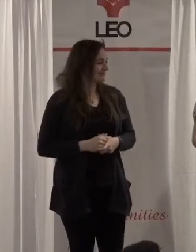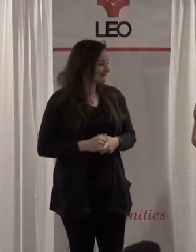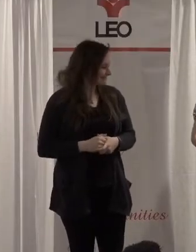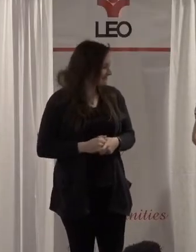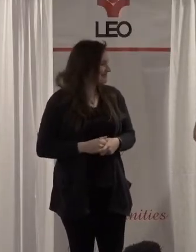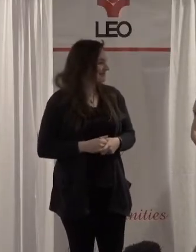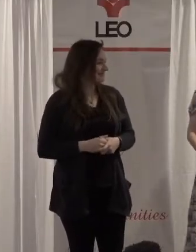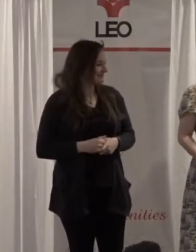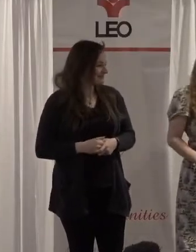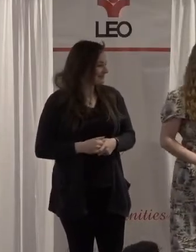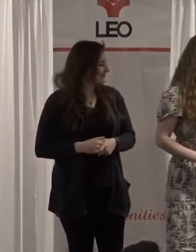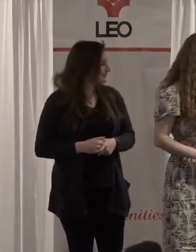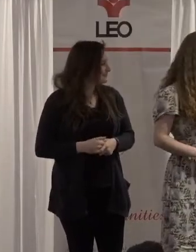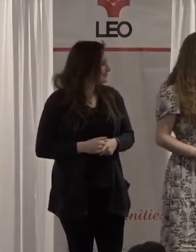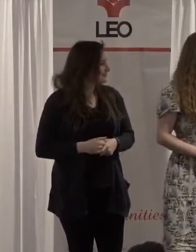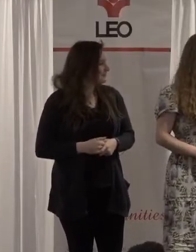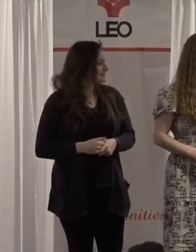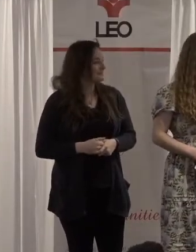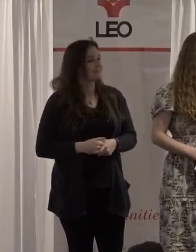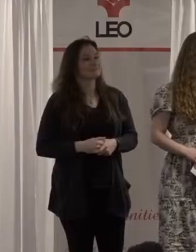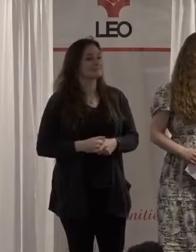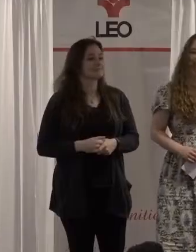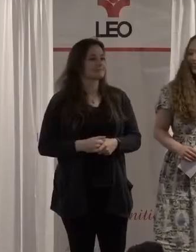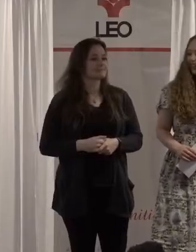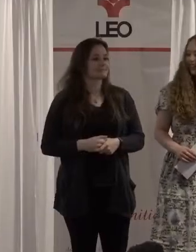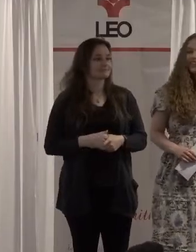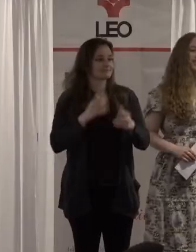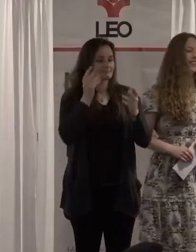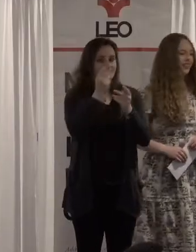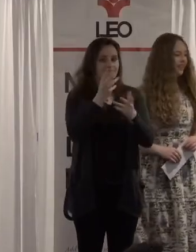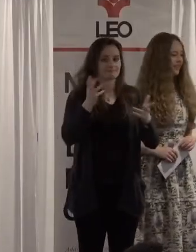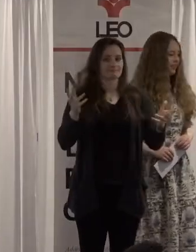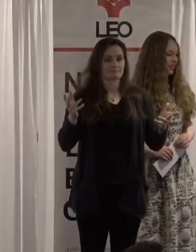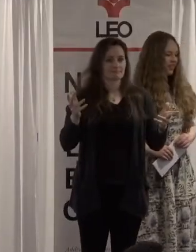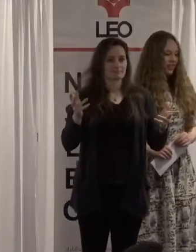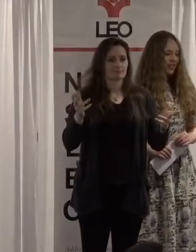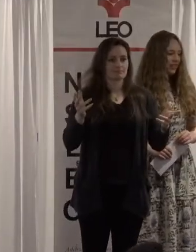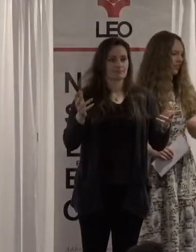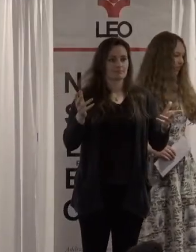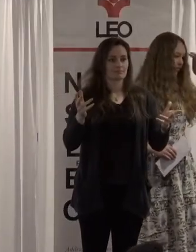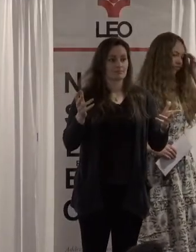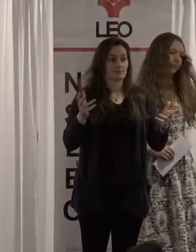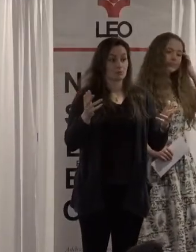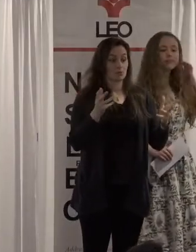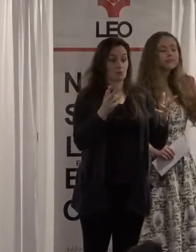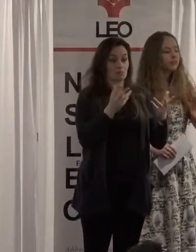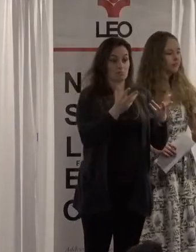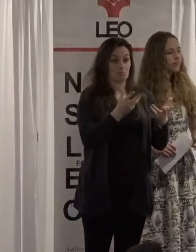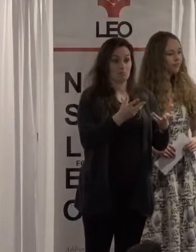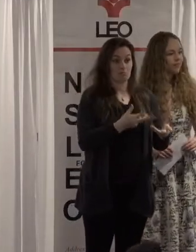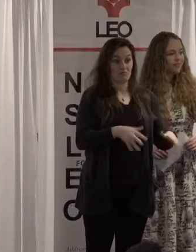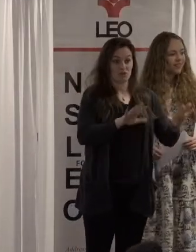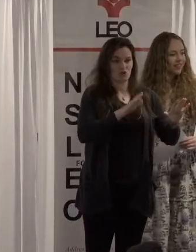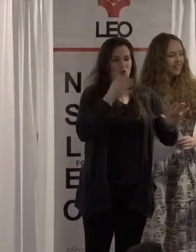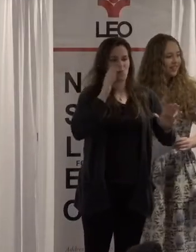AND AS A REMINDER FOR EVERYONE, WE WILL BE TAKING PICTURES AT THE END. IF YOU WANT TO GO OFF THE STAGE, I UNDERSTAND.